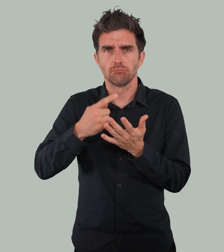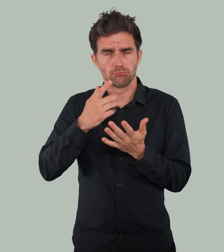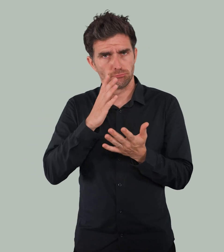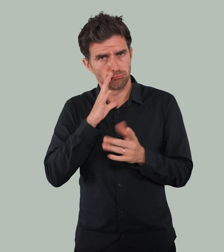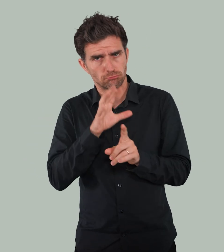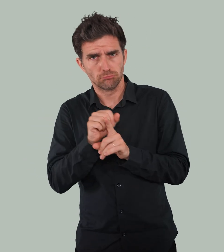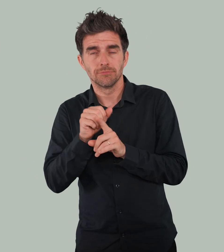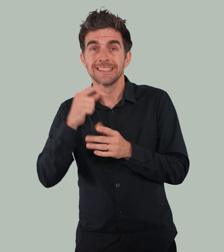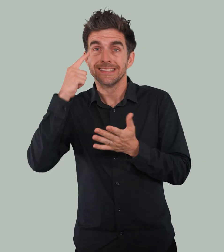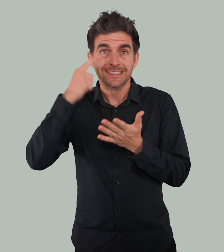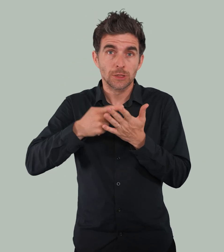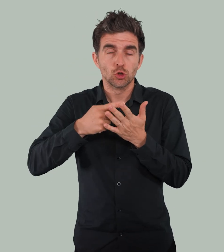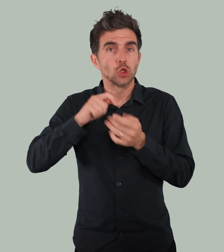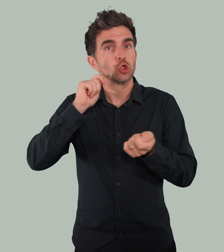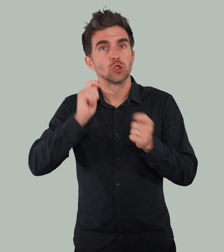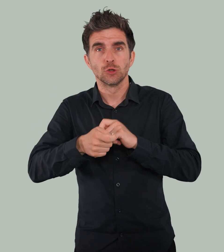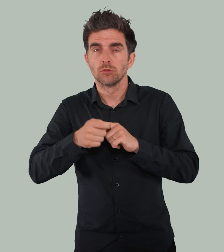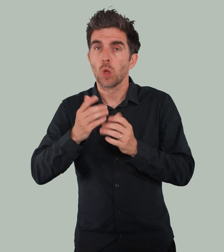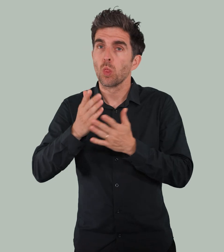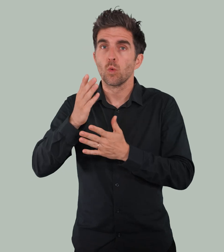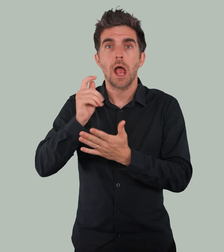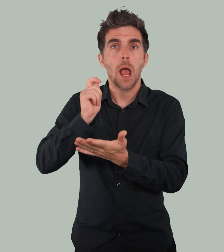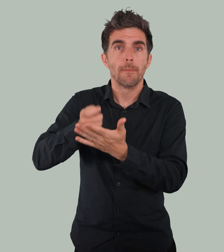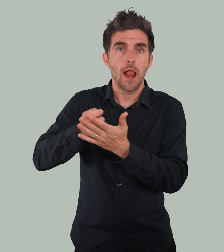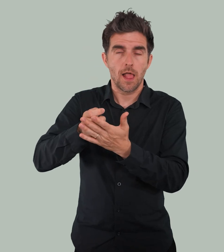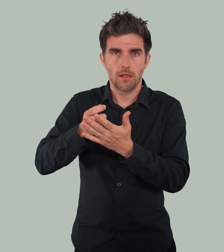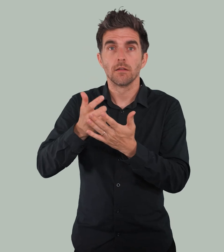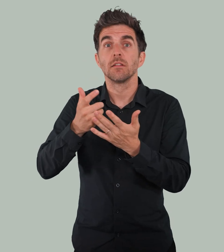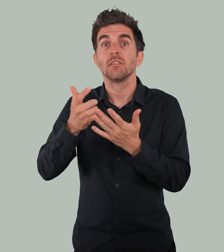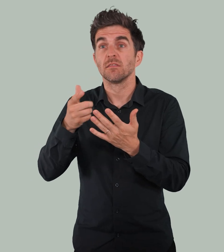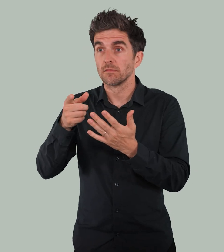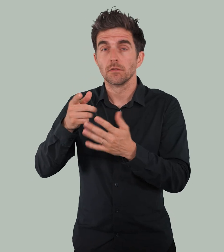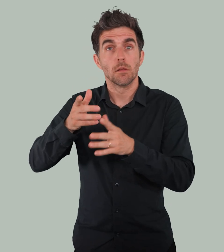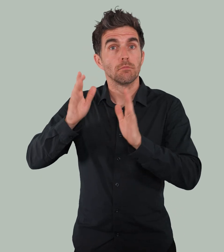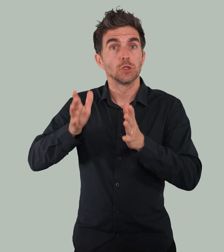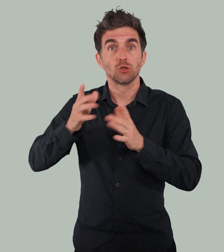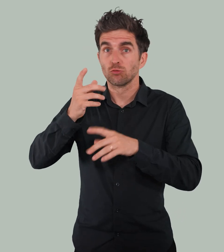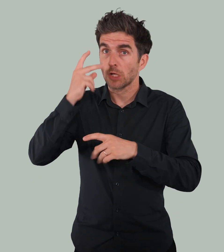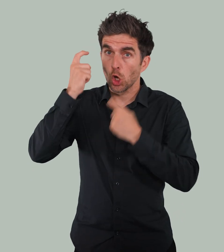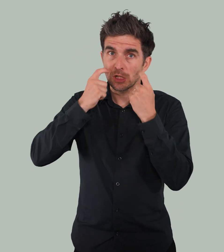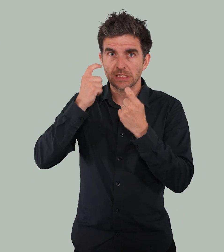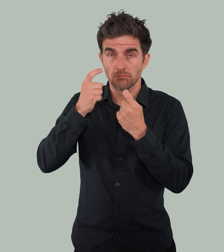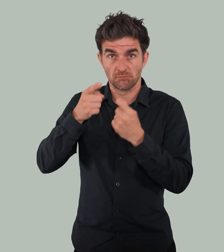They highlight decision changes at appeal, limited impact of Mandatory Reconsideration